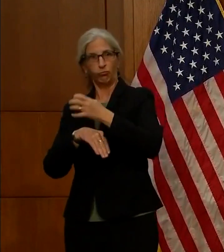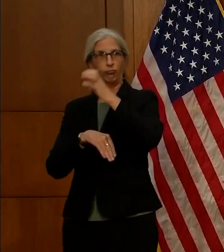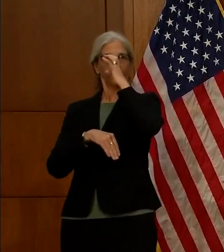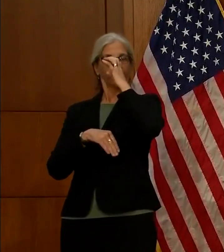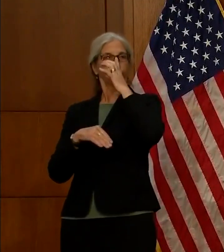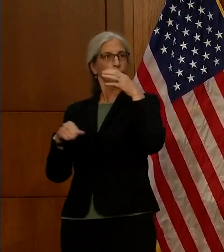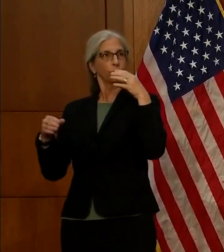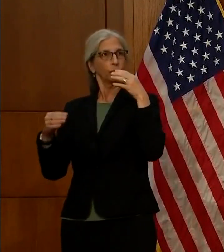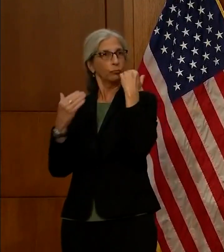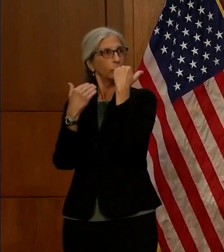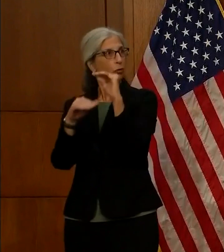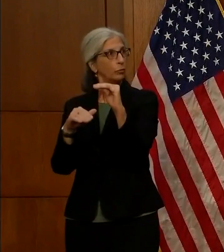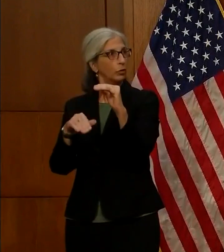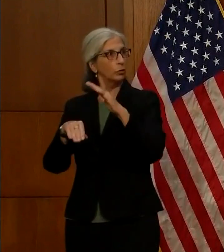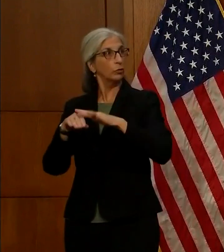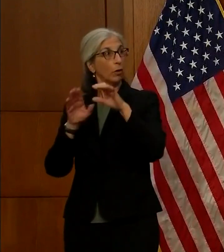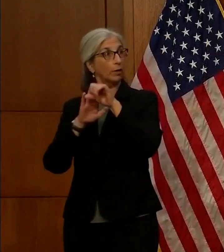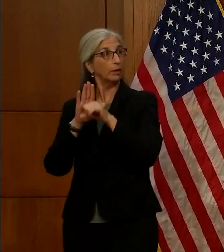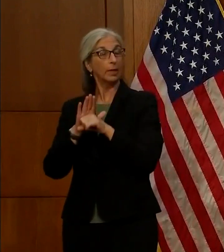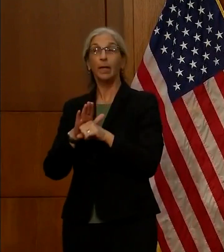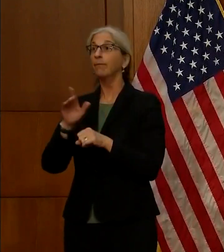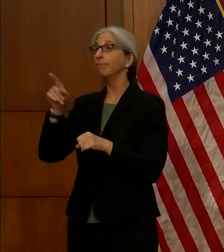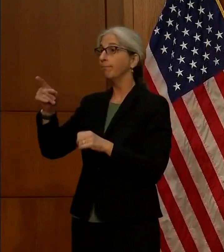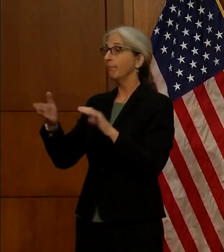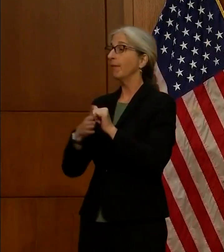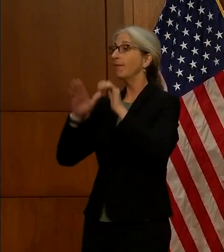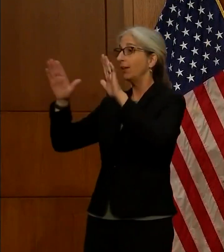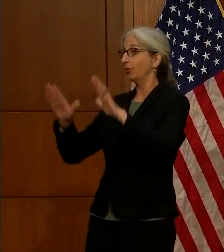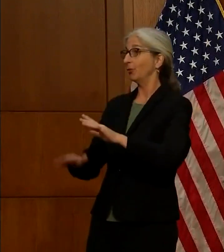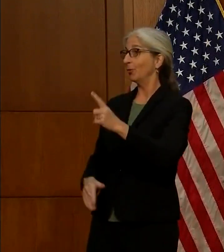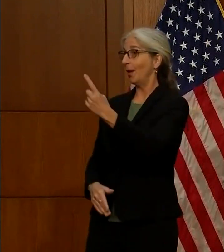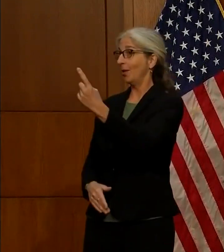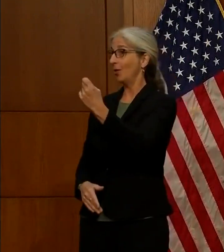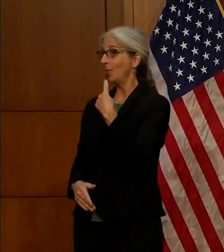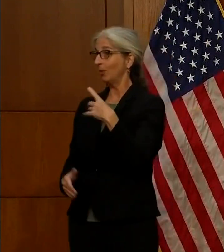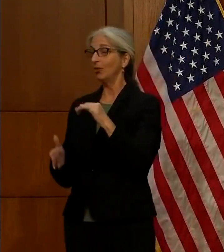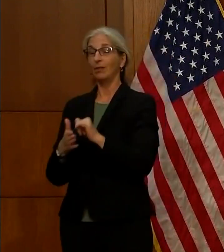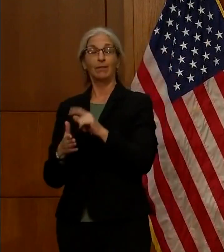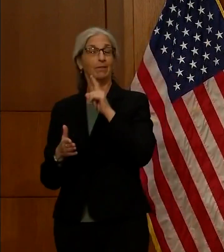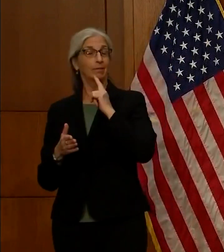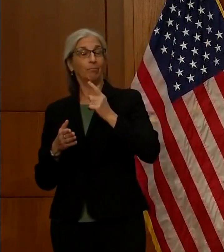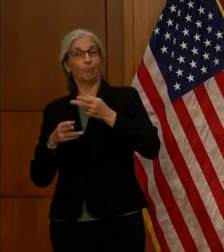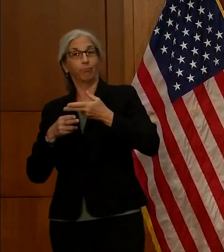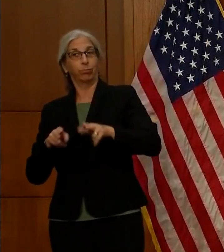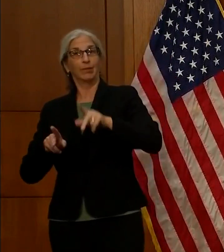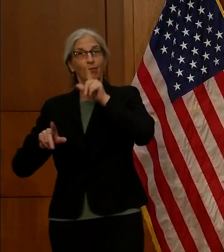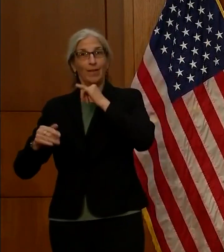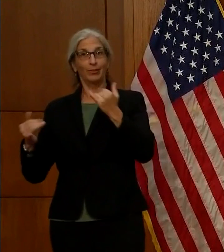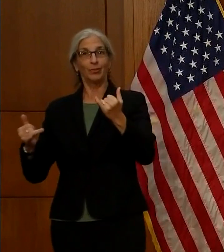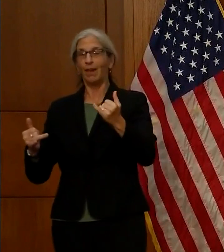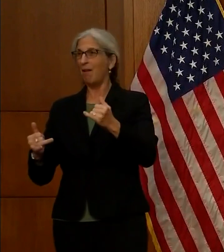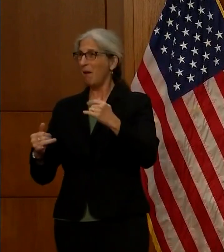RESTRICTIONS AND THINGS LIKE THAT ALL OF THE REST OF THE STATE SURE WHY NOT THAT'S A GREAT QUESTION AND I'LL GIVE